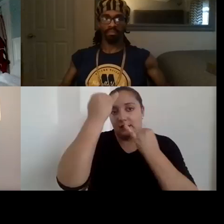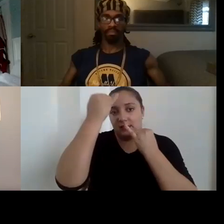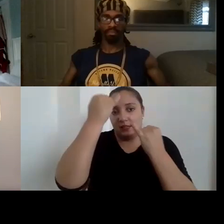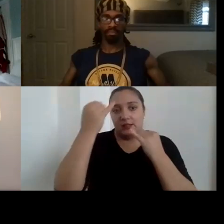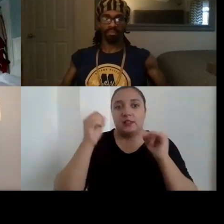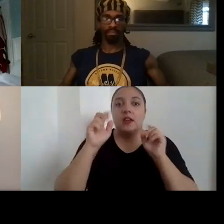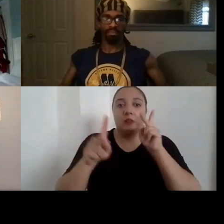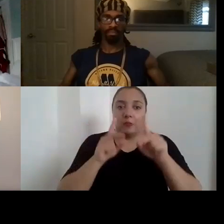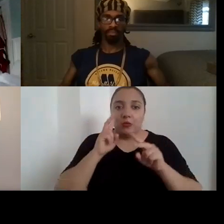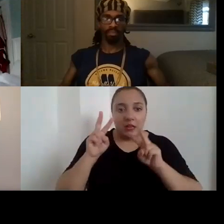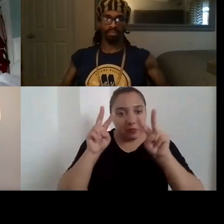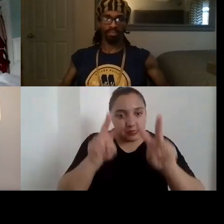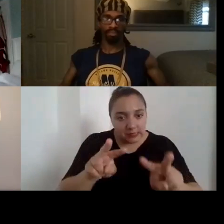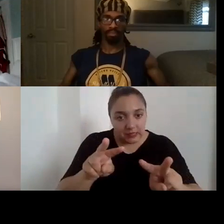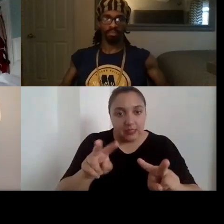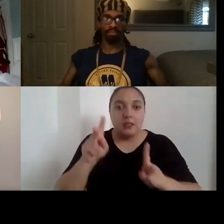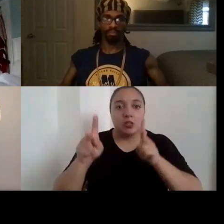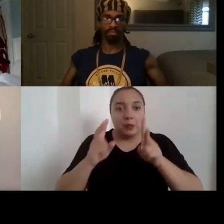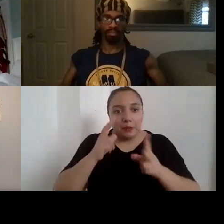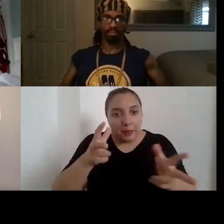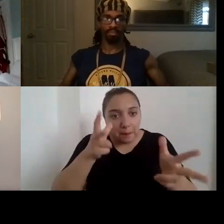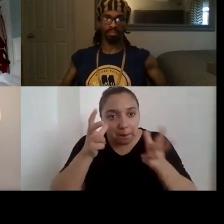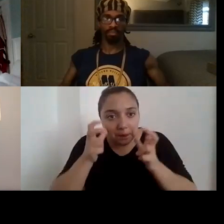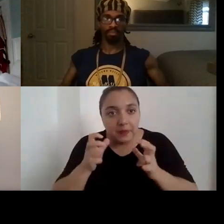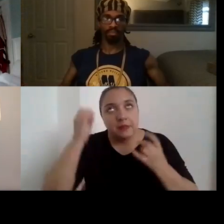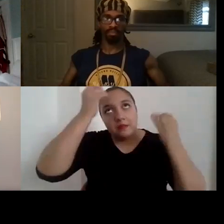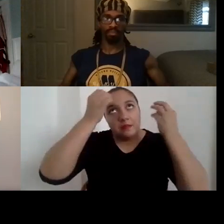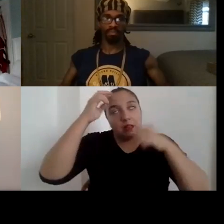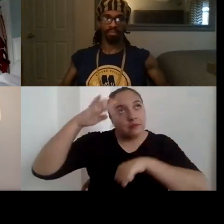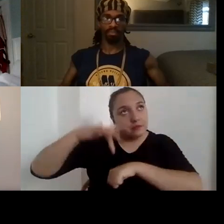to ponder on them and thank you for joining us today.